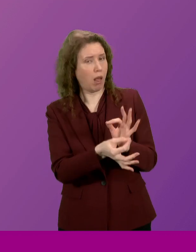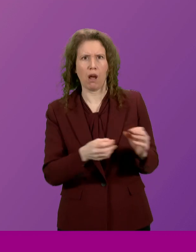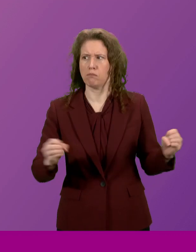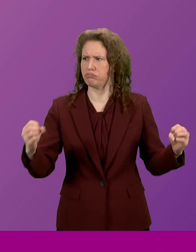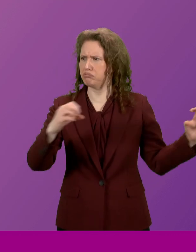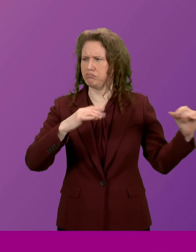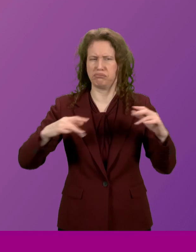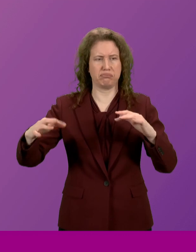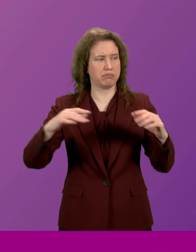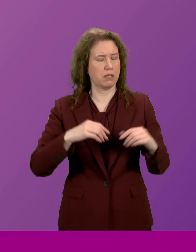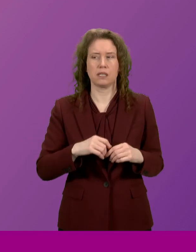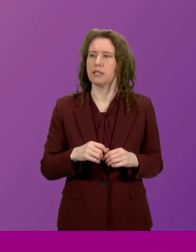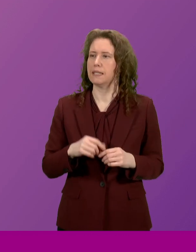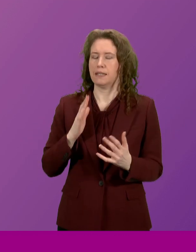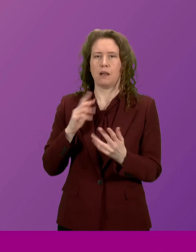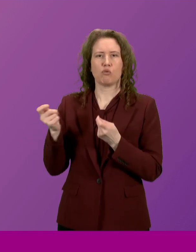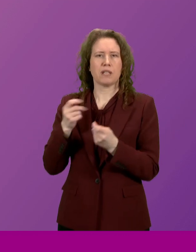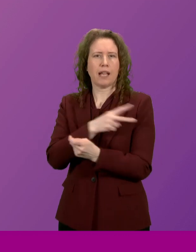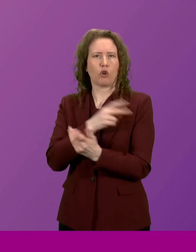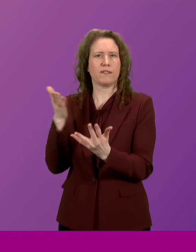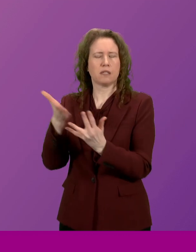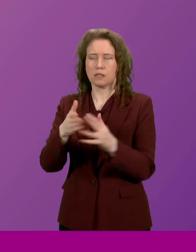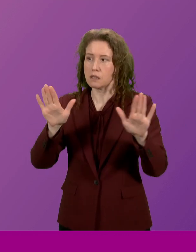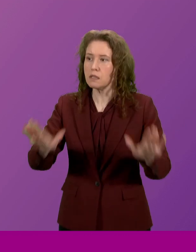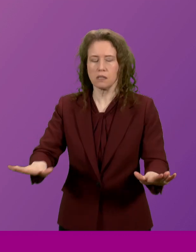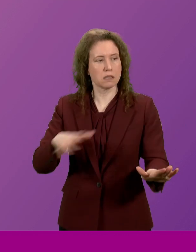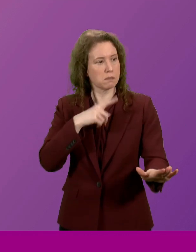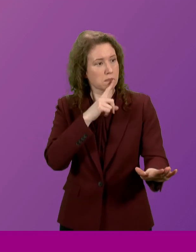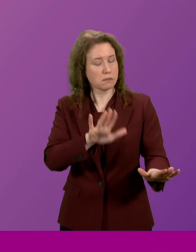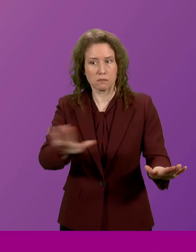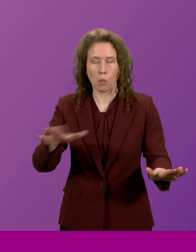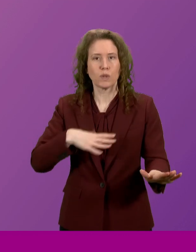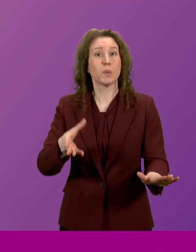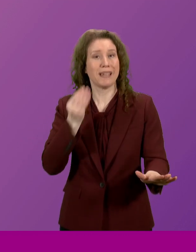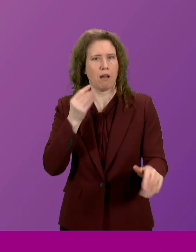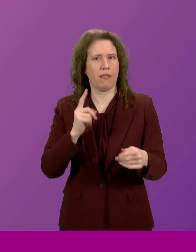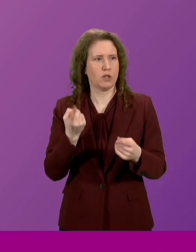Members, let us hear the First Minister.